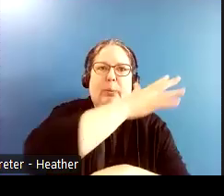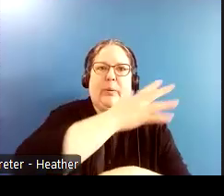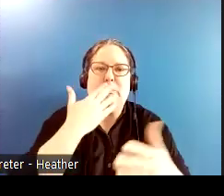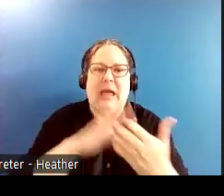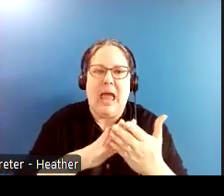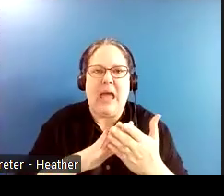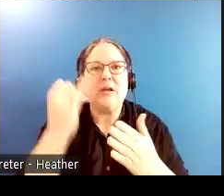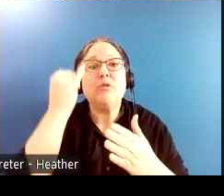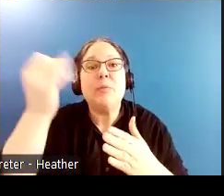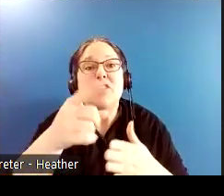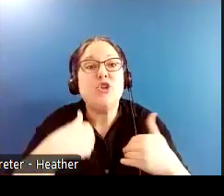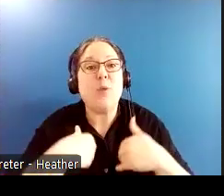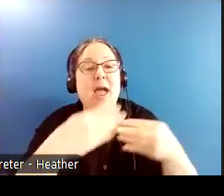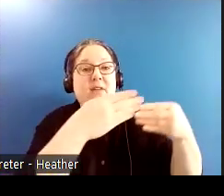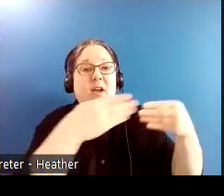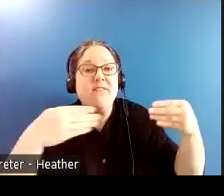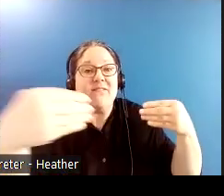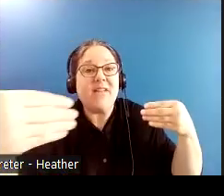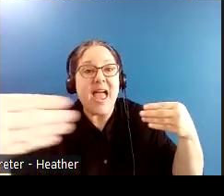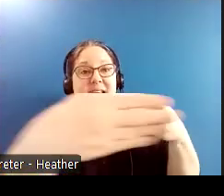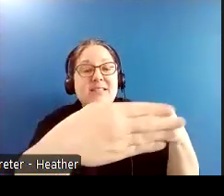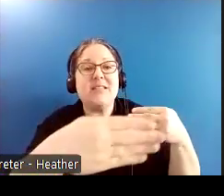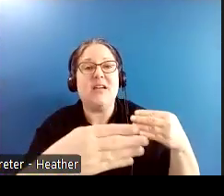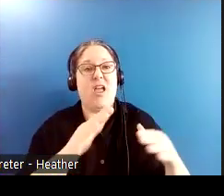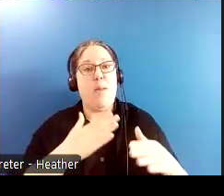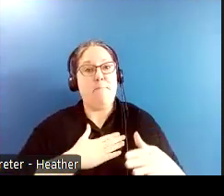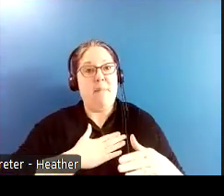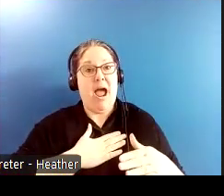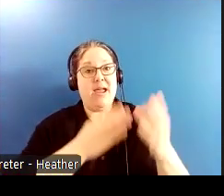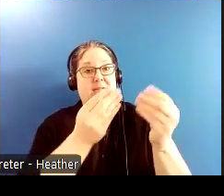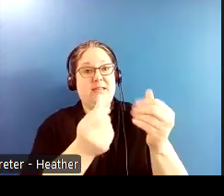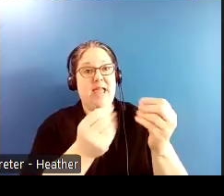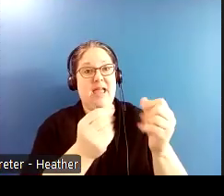have a fence indicating where your farm is and where your neighbor's farm is and then that far